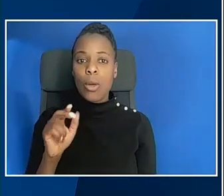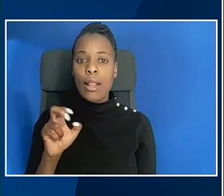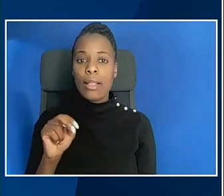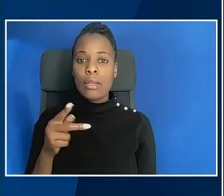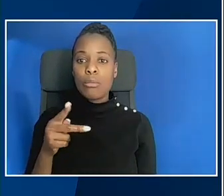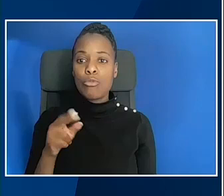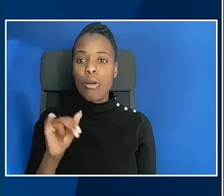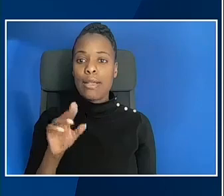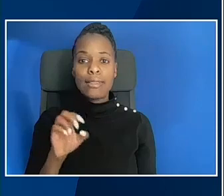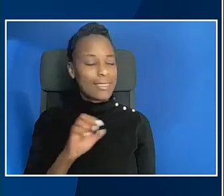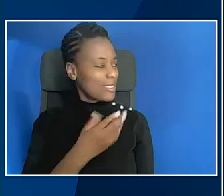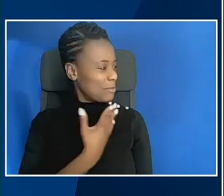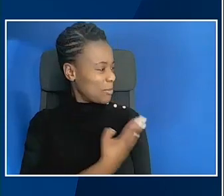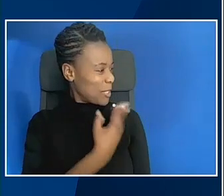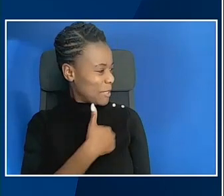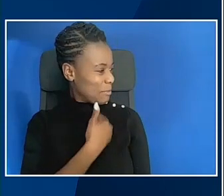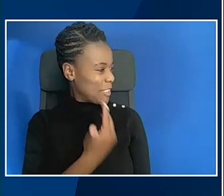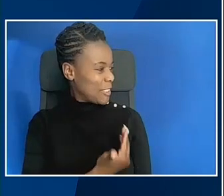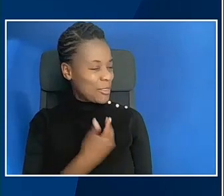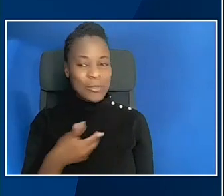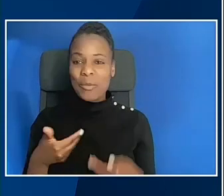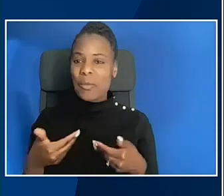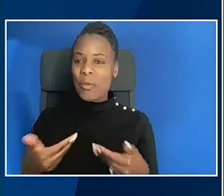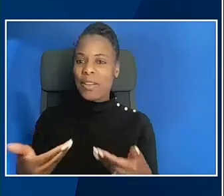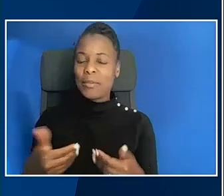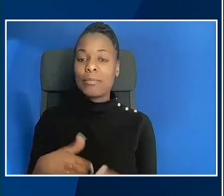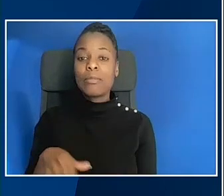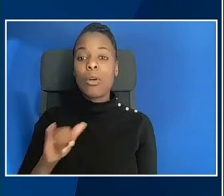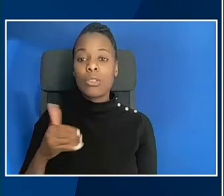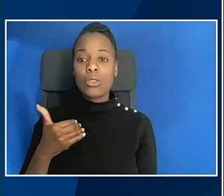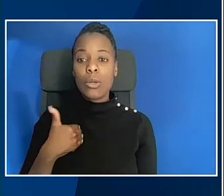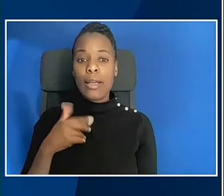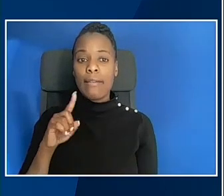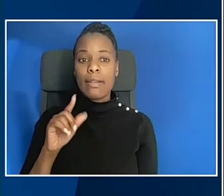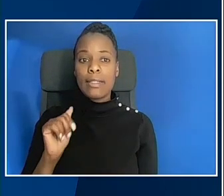Welcome. And Zack Goodwin. Good morning, everyone.